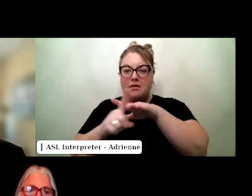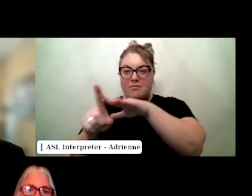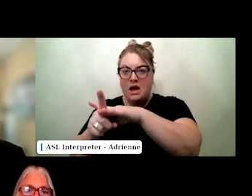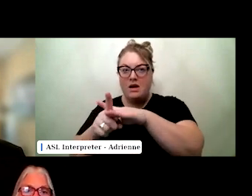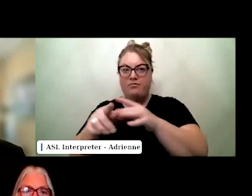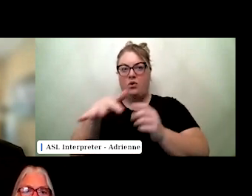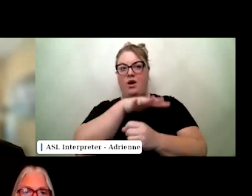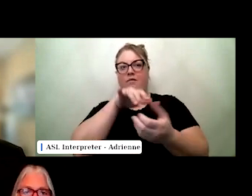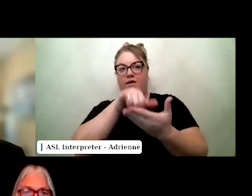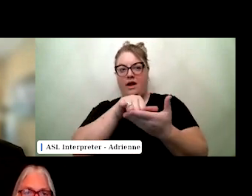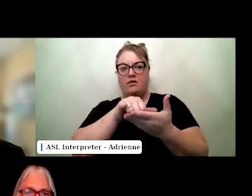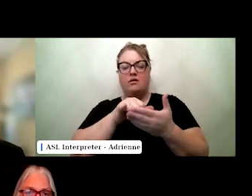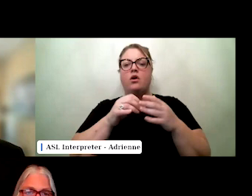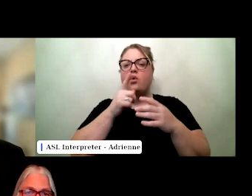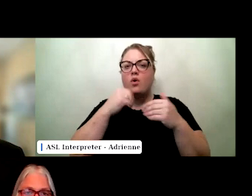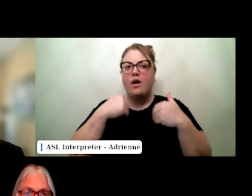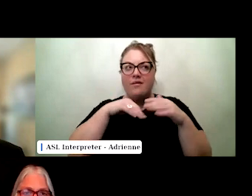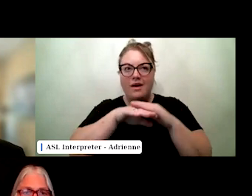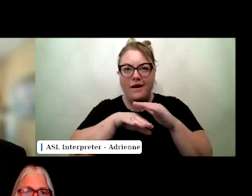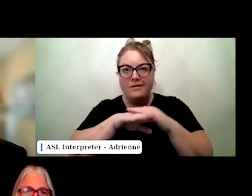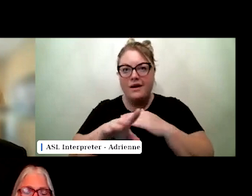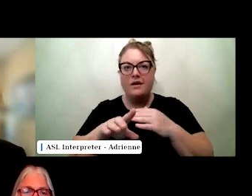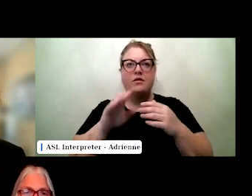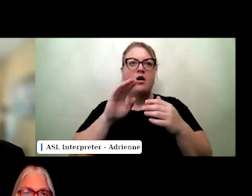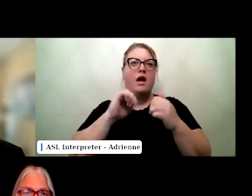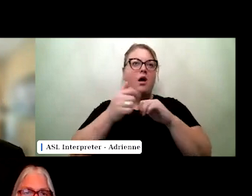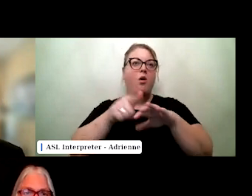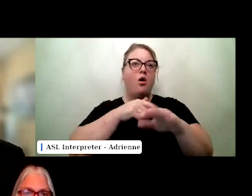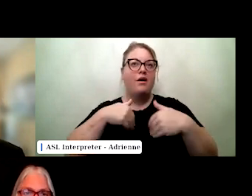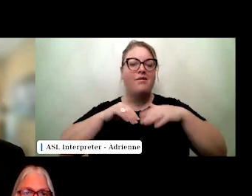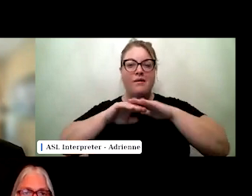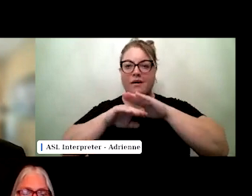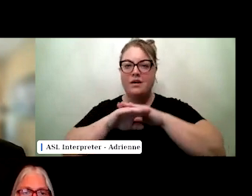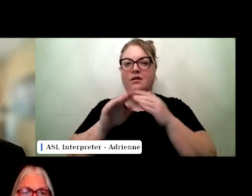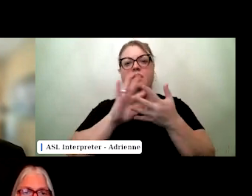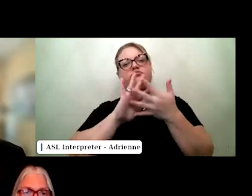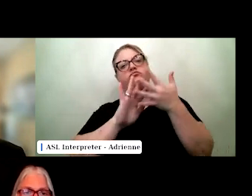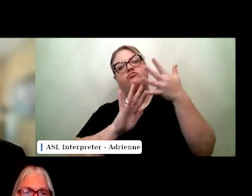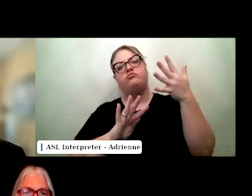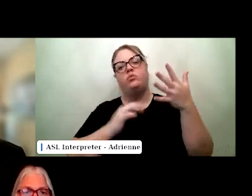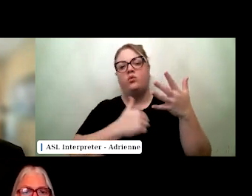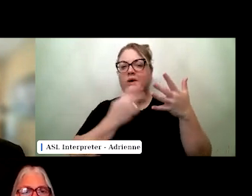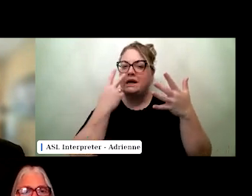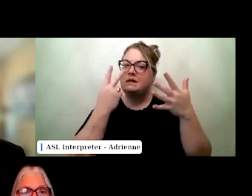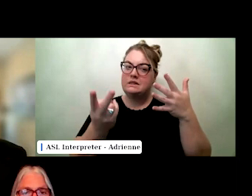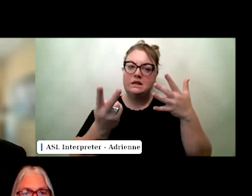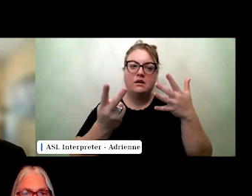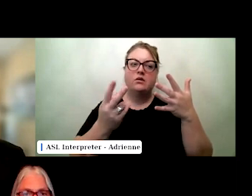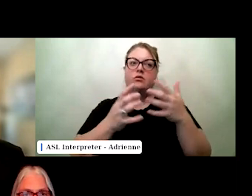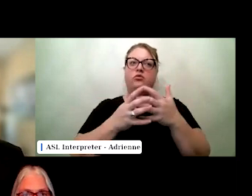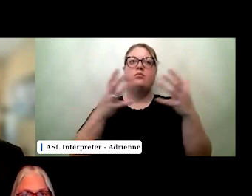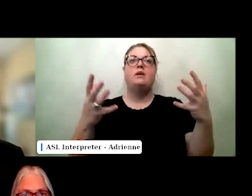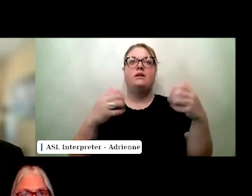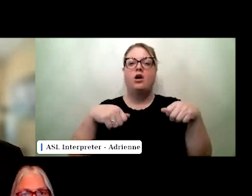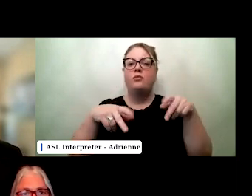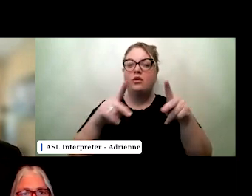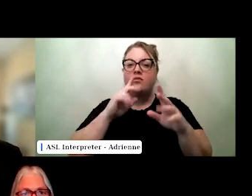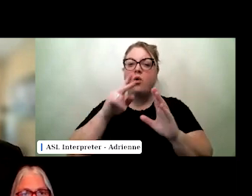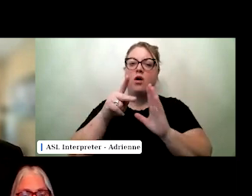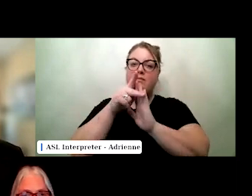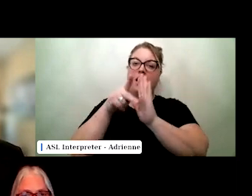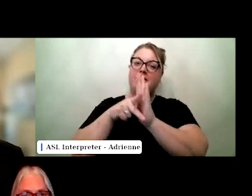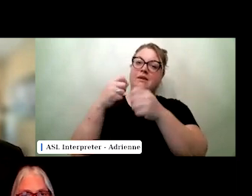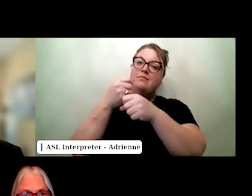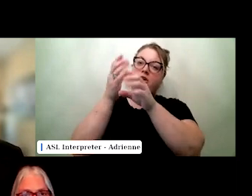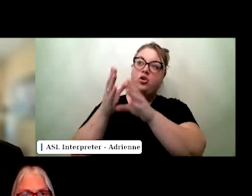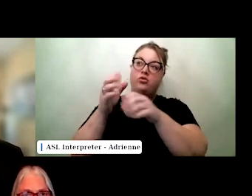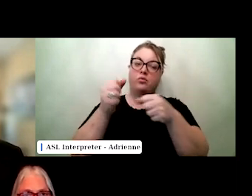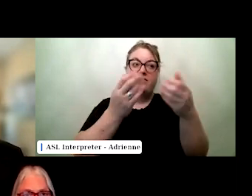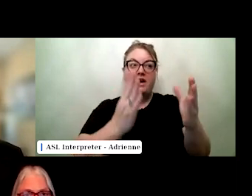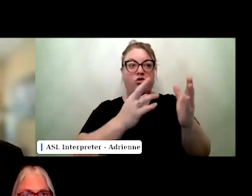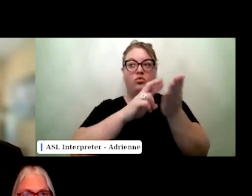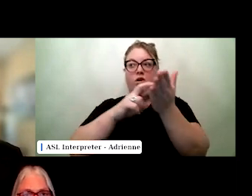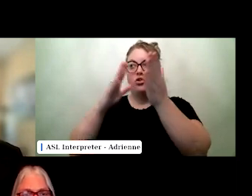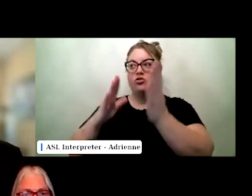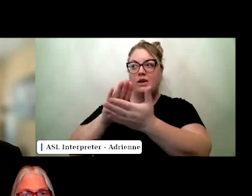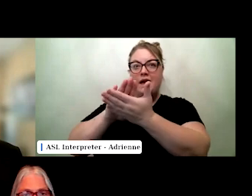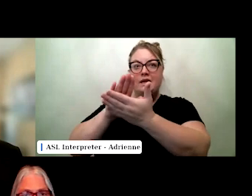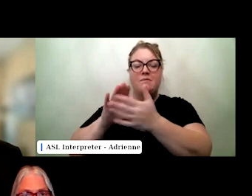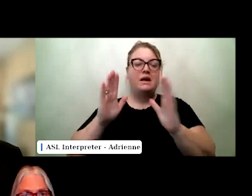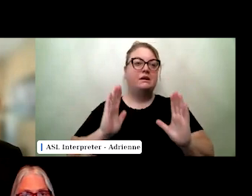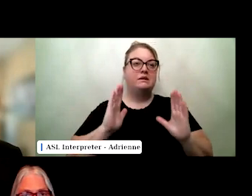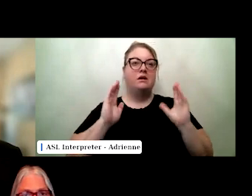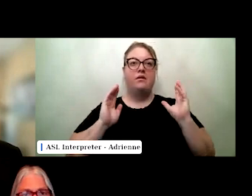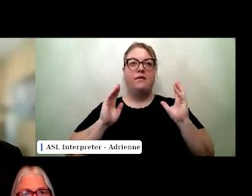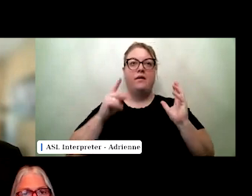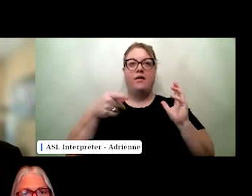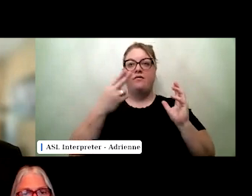Around that, and who has access, and for how long? And all of those things. So we see a tremendous opportunity for policymakers, researchers, Academics, philanthropy, and others.